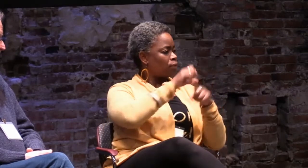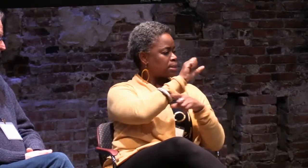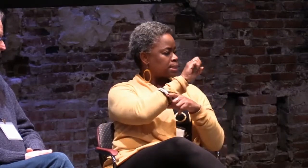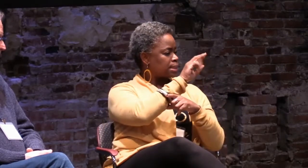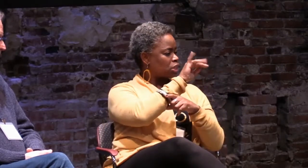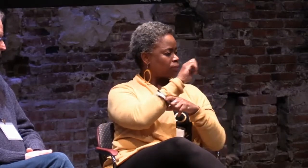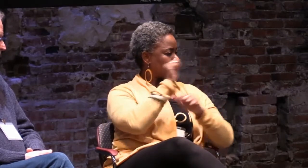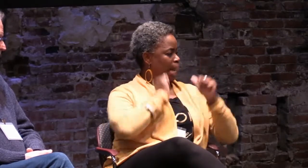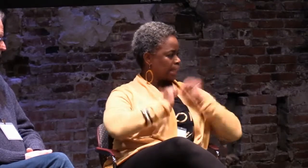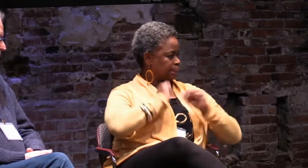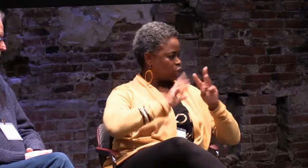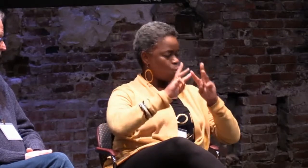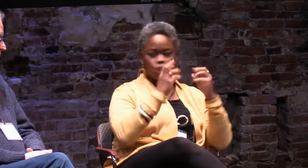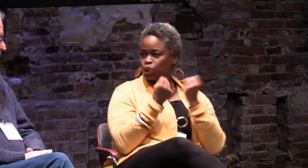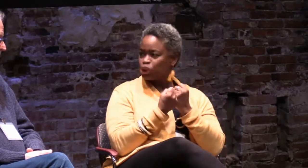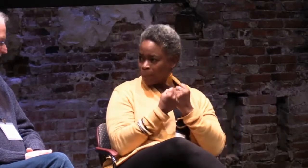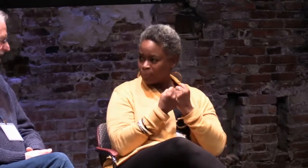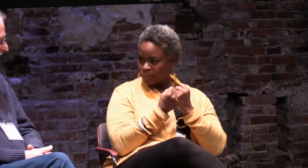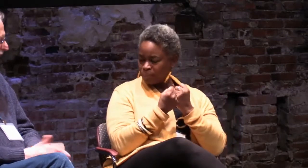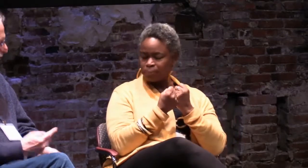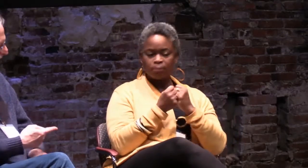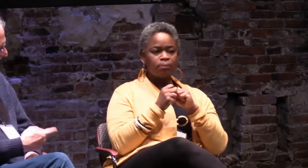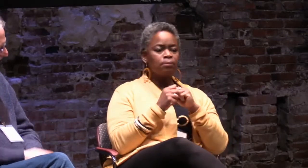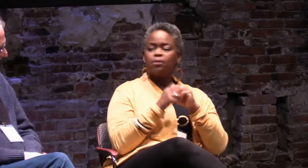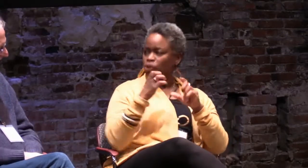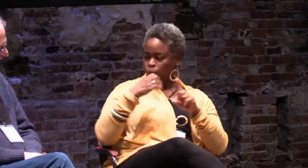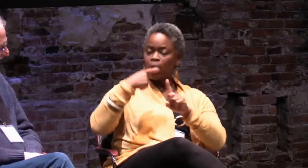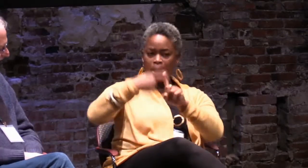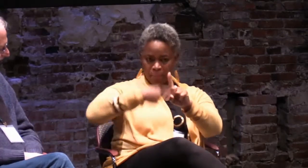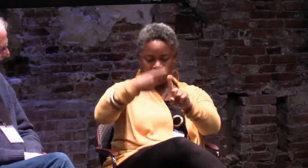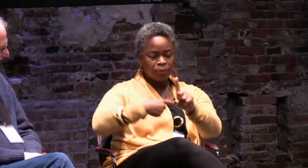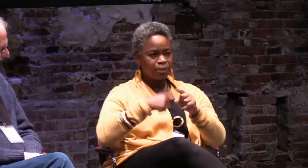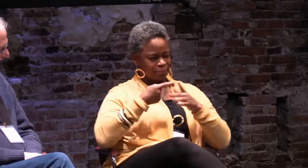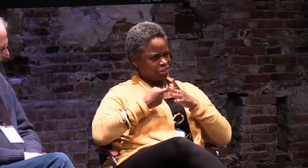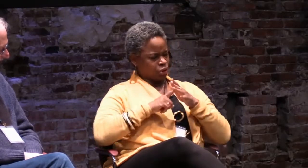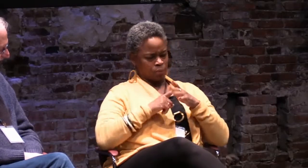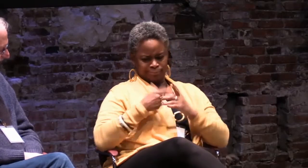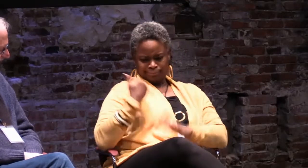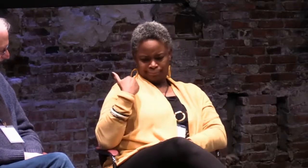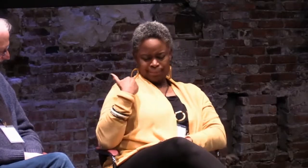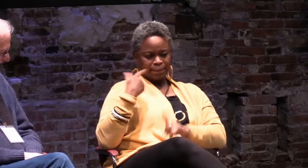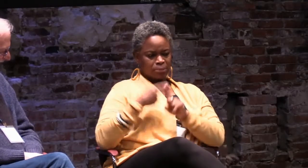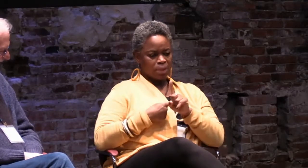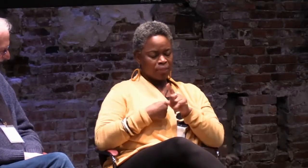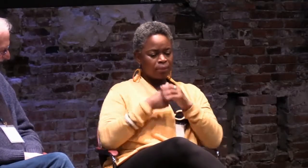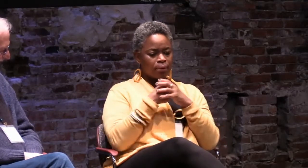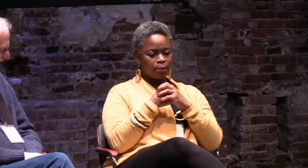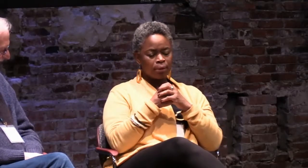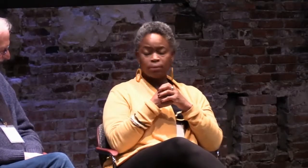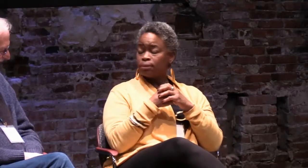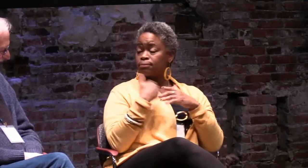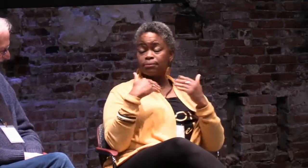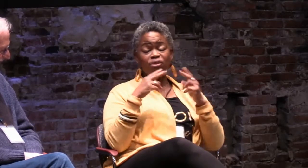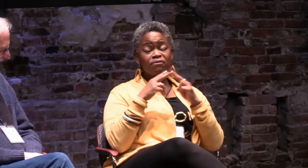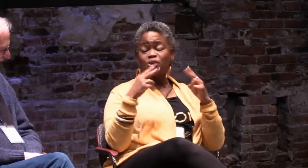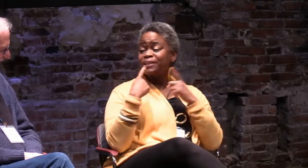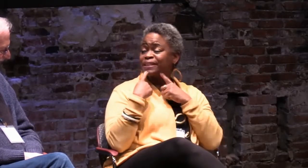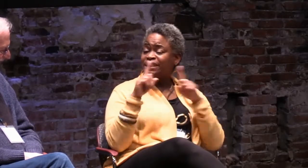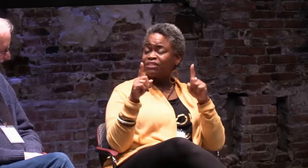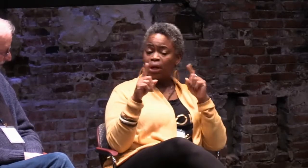to do the work. We just need the work. There have been workshops, monthly workshops that I've been involved.